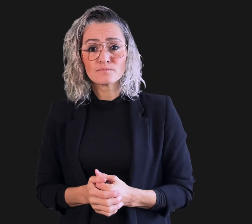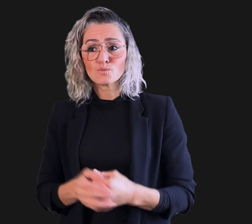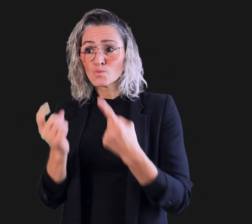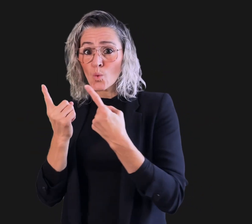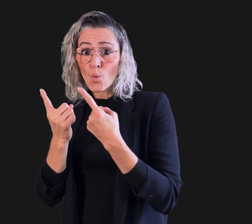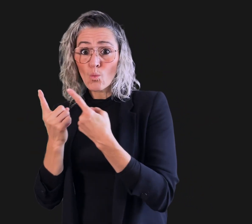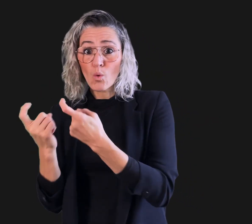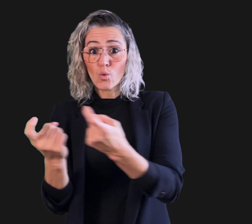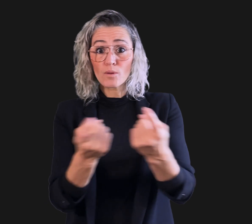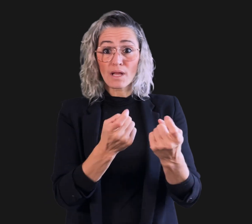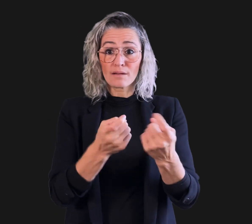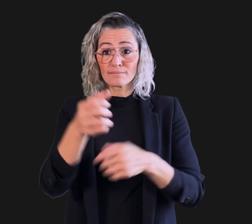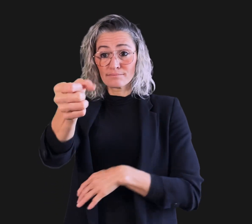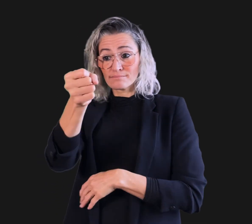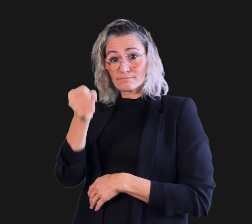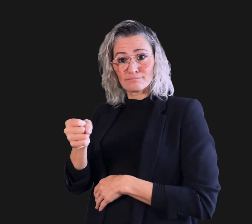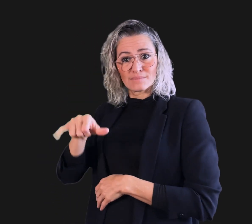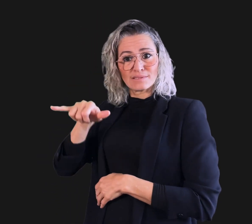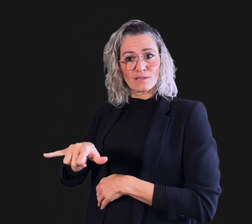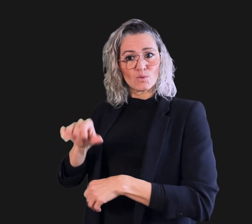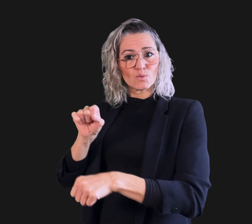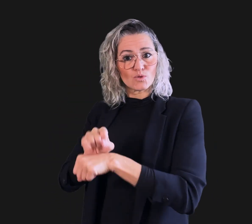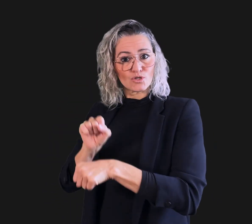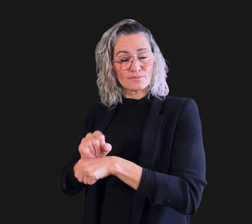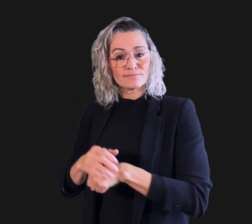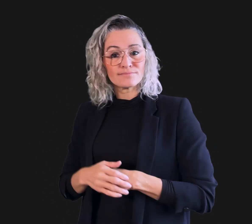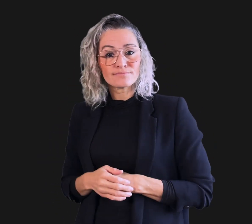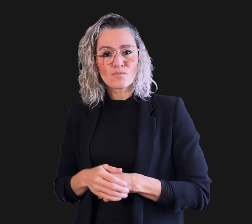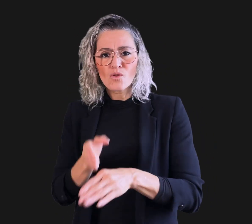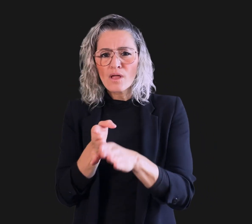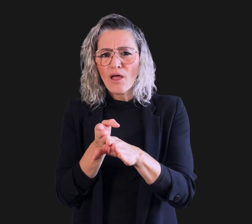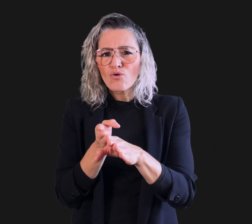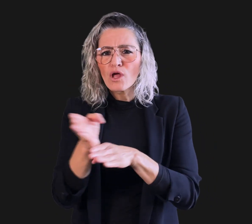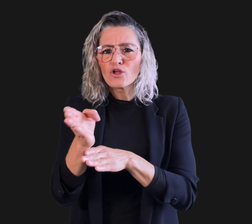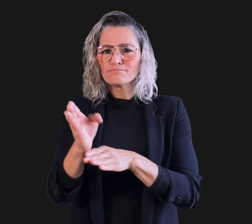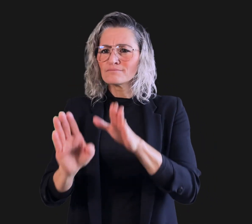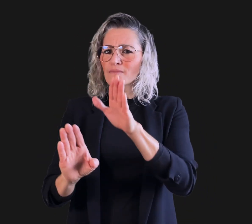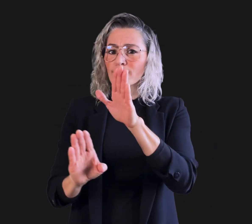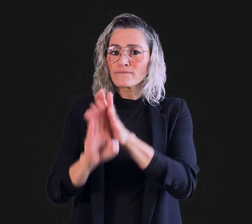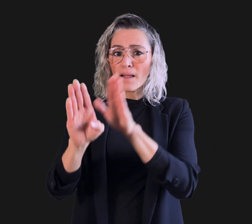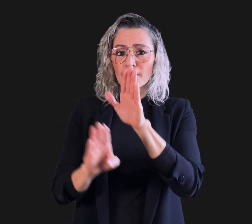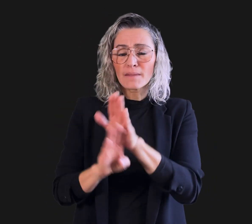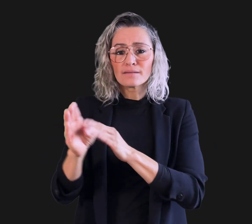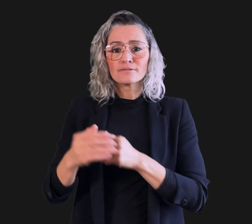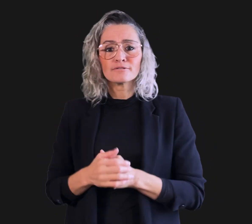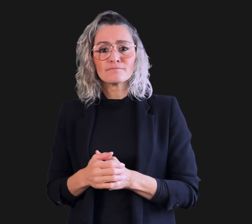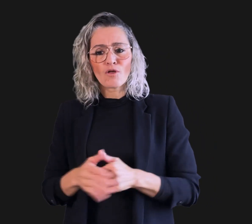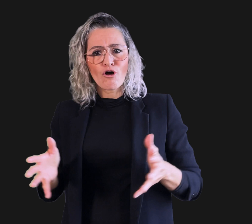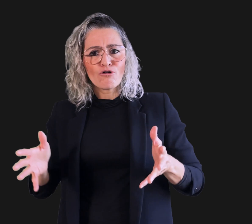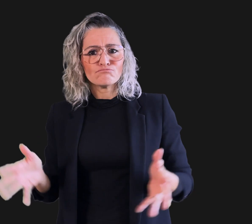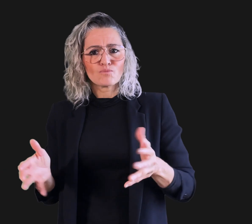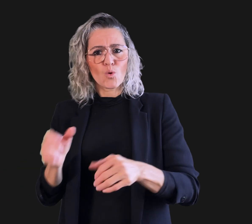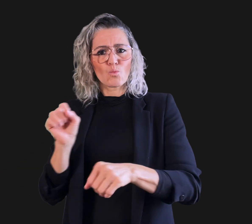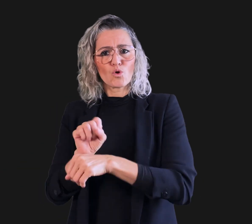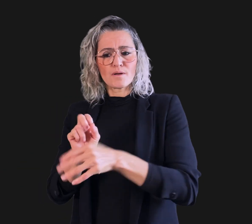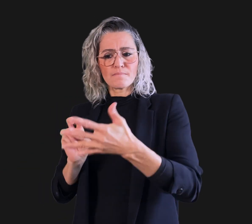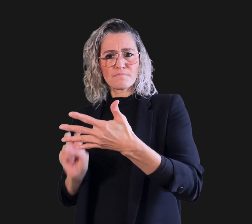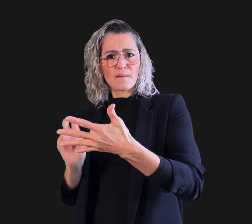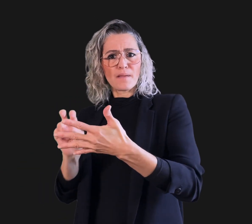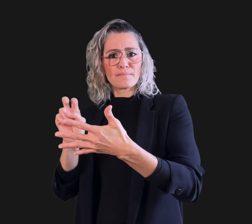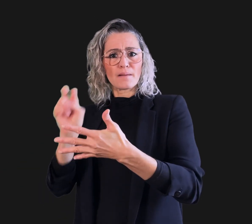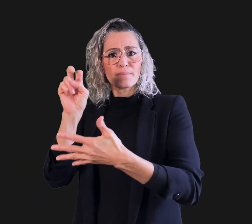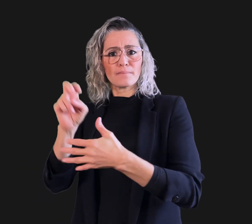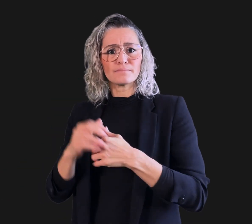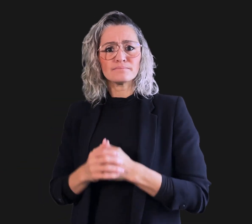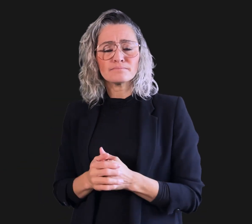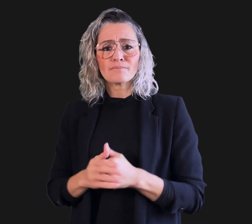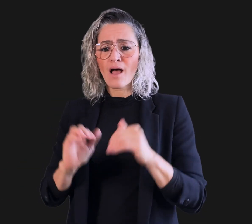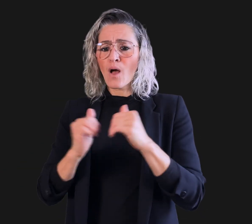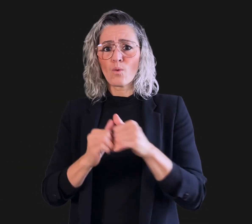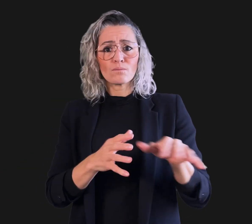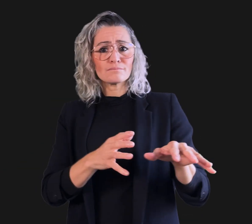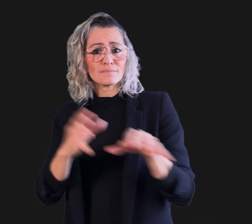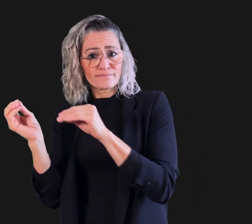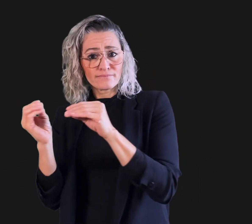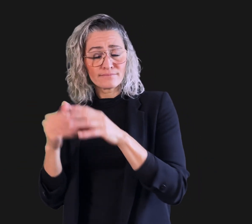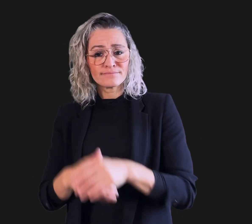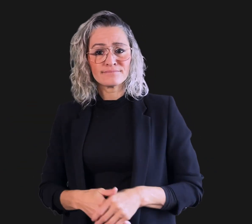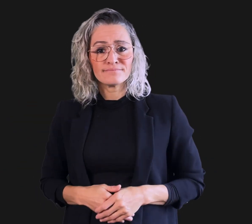recruitment and onboarding, career development, promotion, and departure.